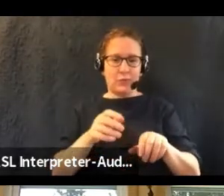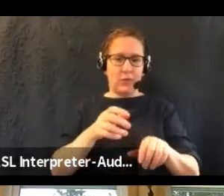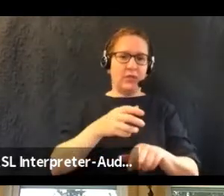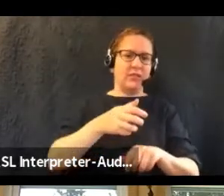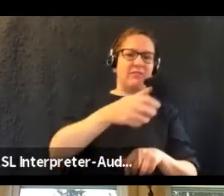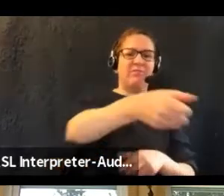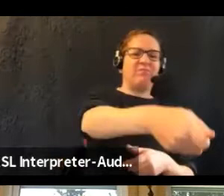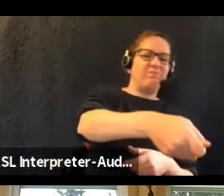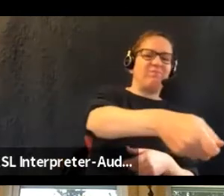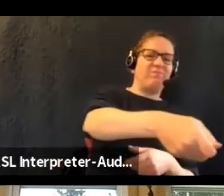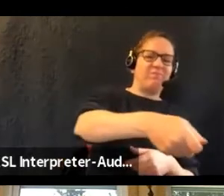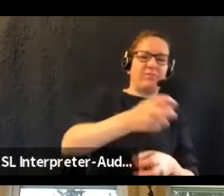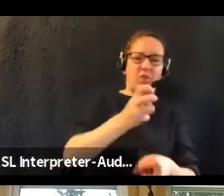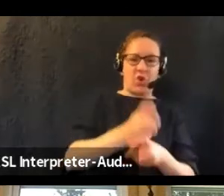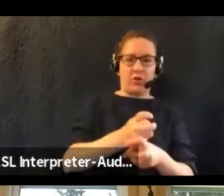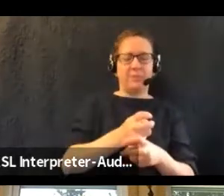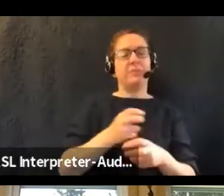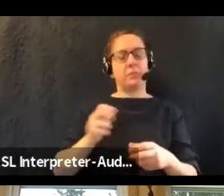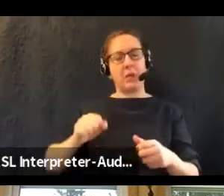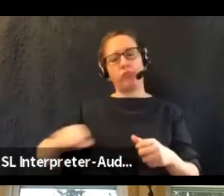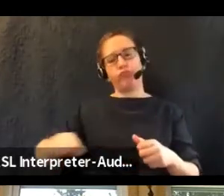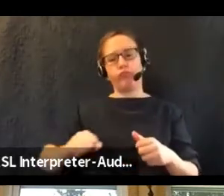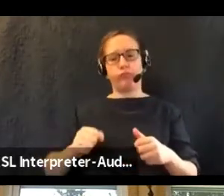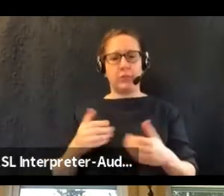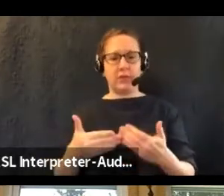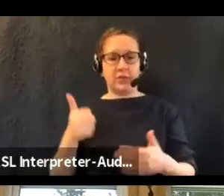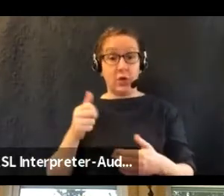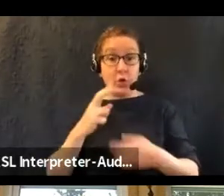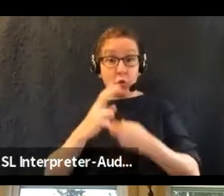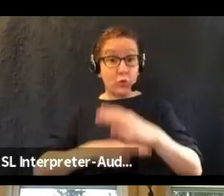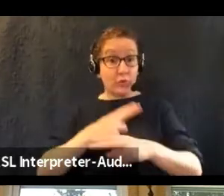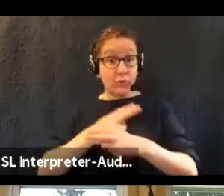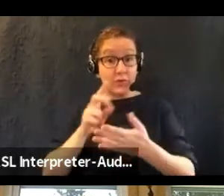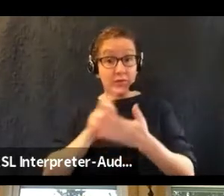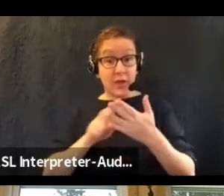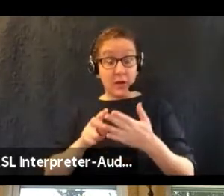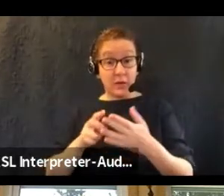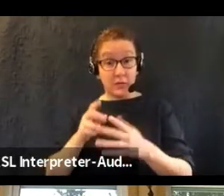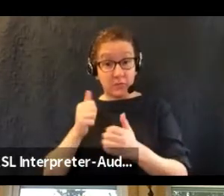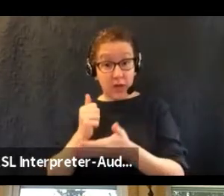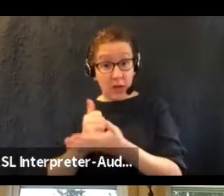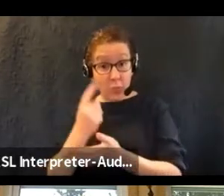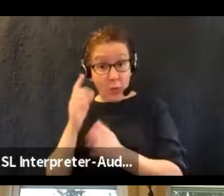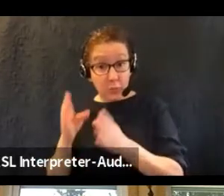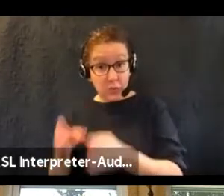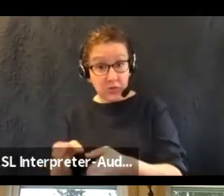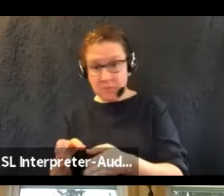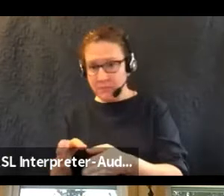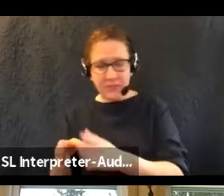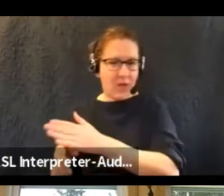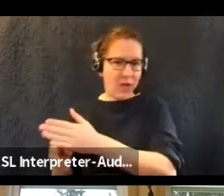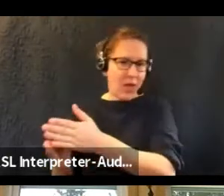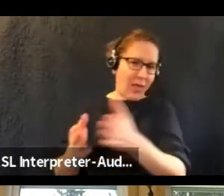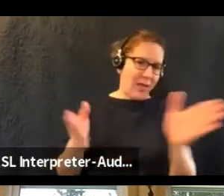And so the universal design really does work to open doors for everyone, figuratively speaking,